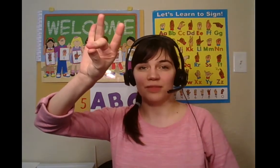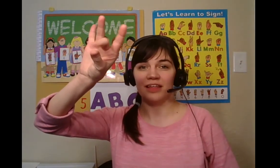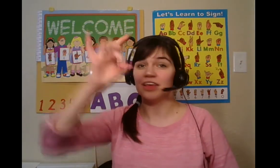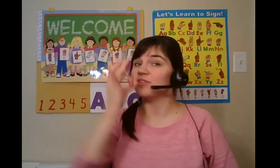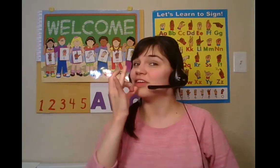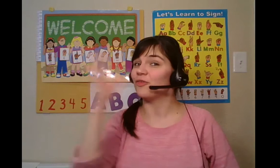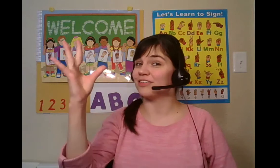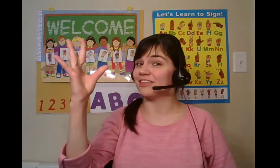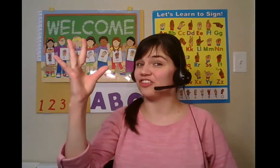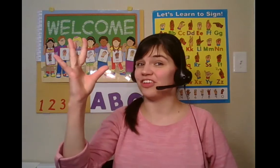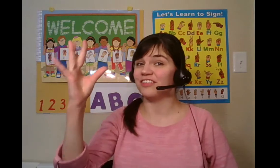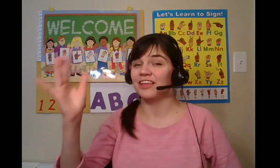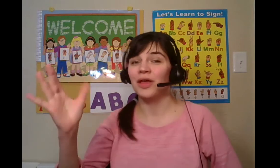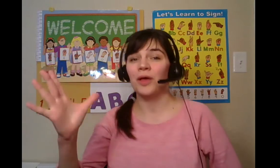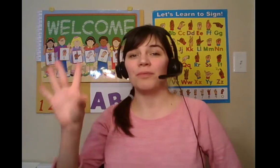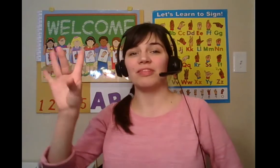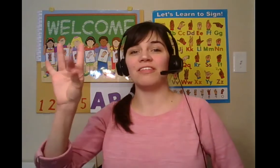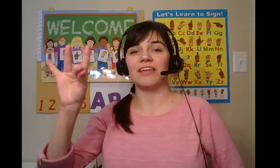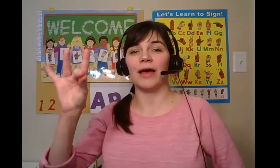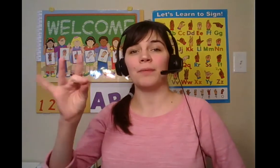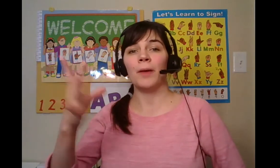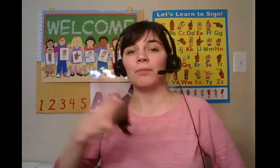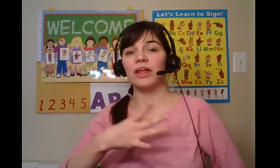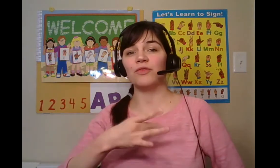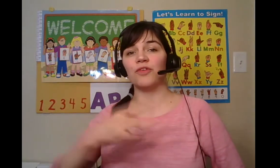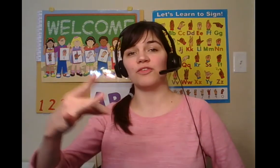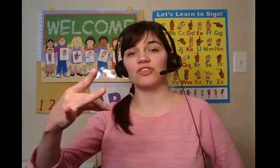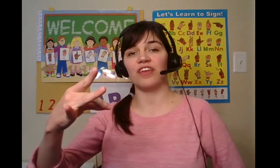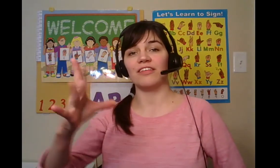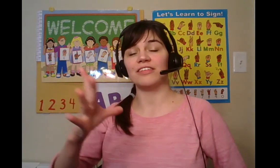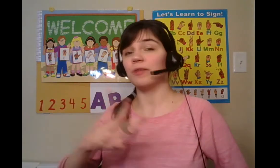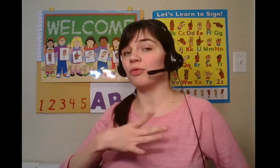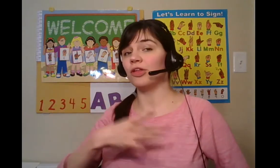like you did for delicious, but this time put it in front of your chest and pull